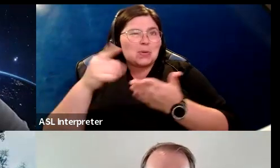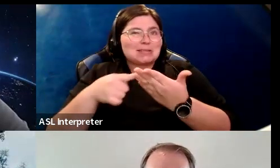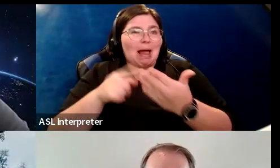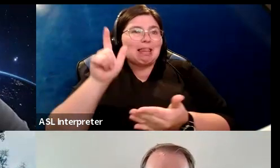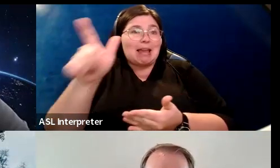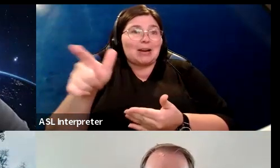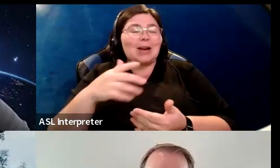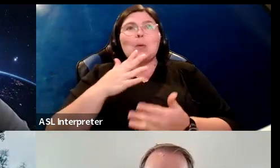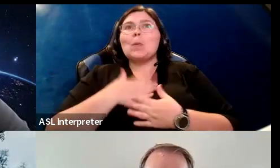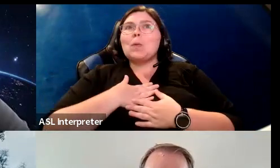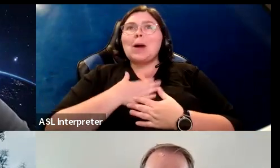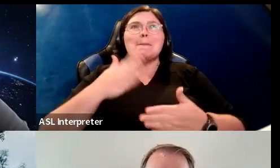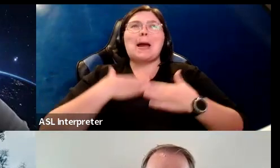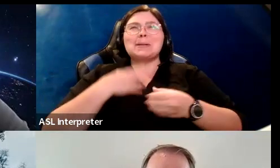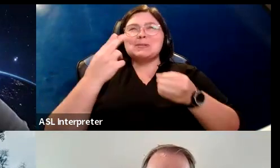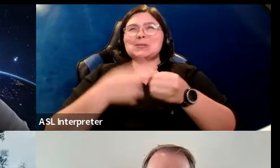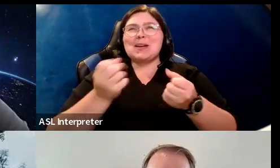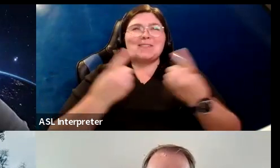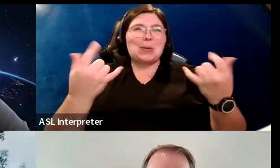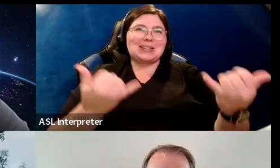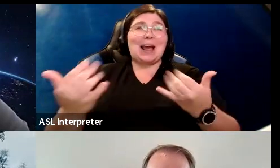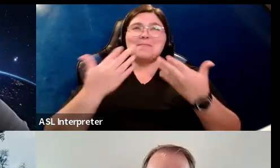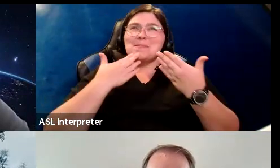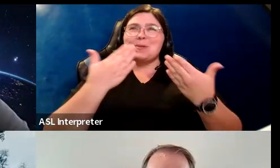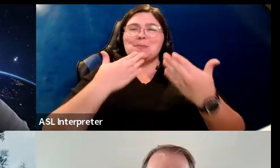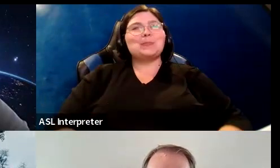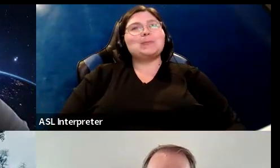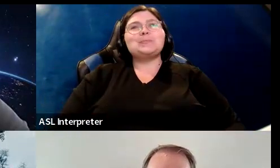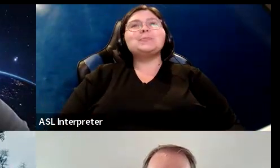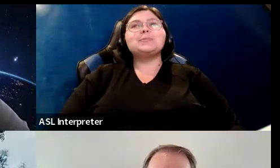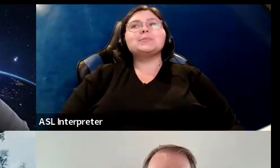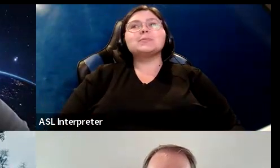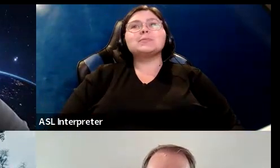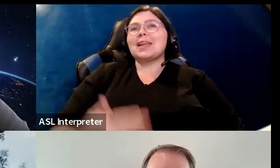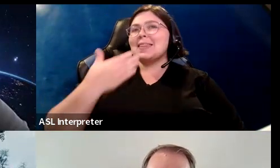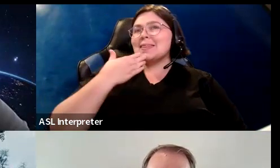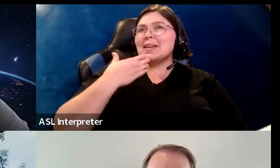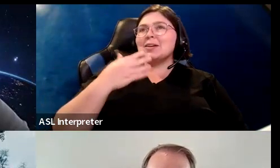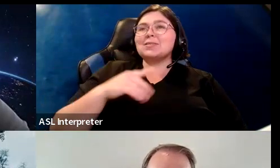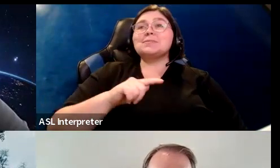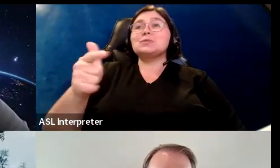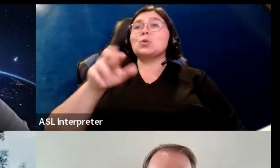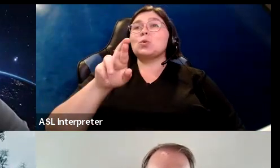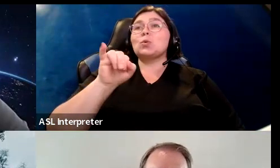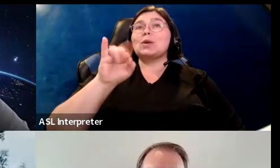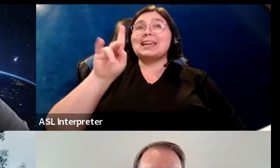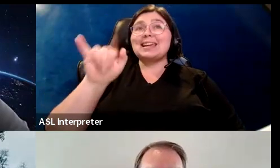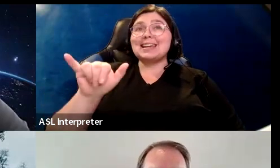I'm happy to be here with everybody. Thanks. Thanks, Raafat. Ricky.